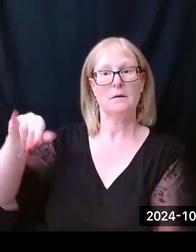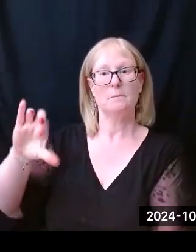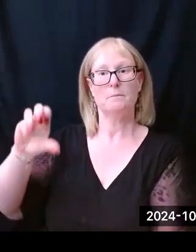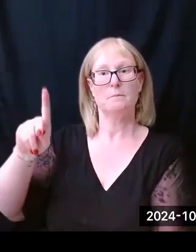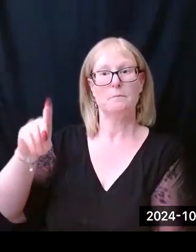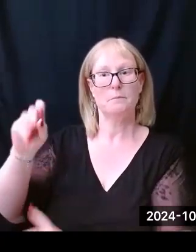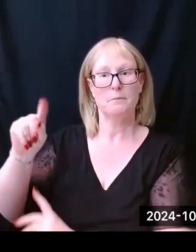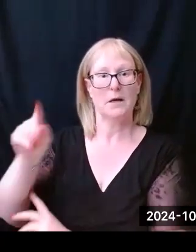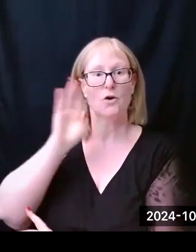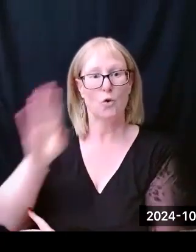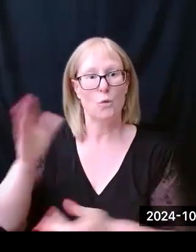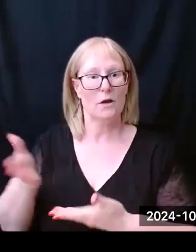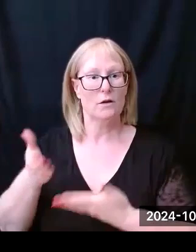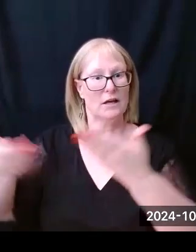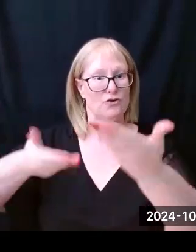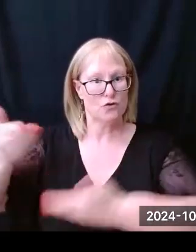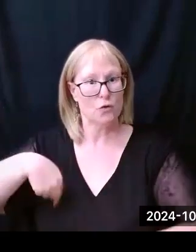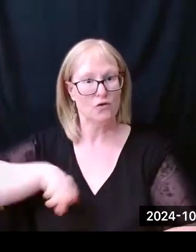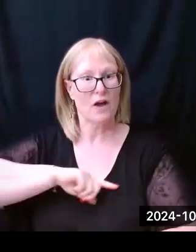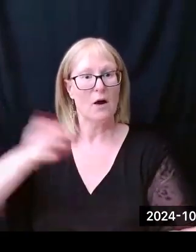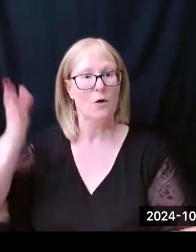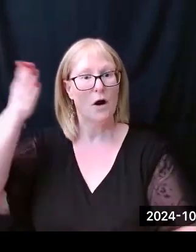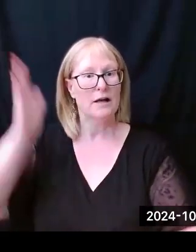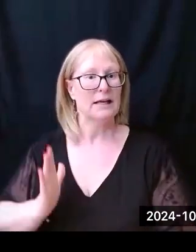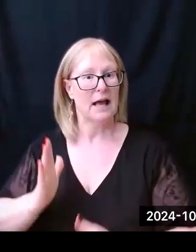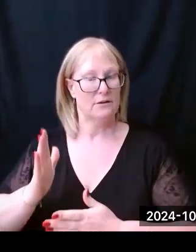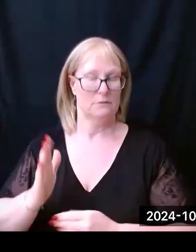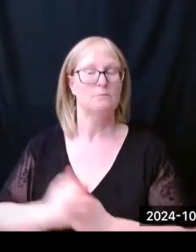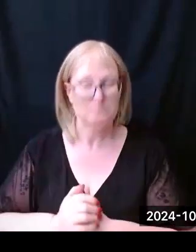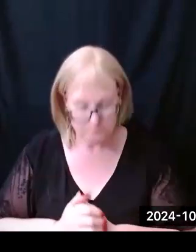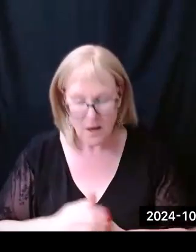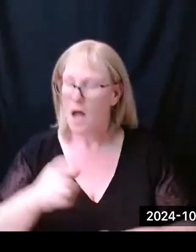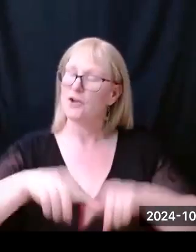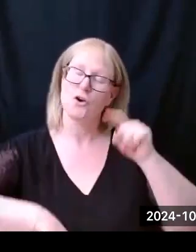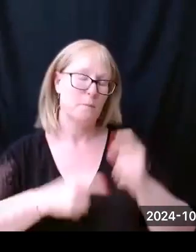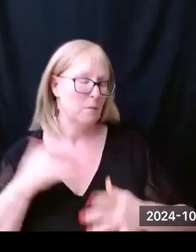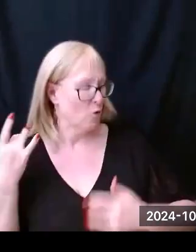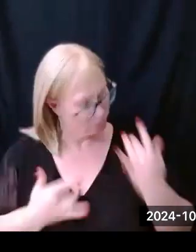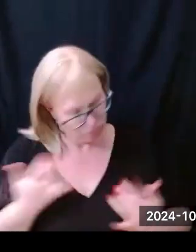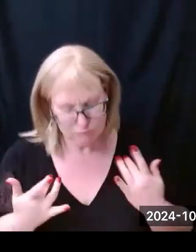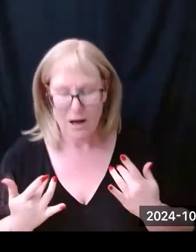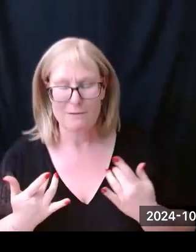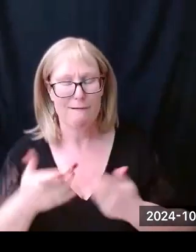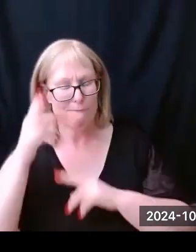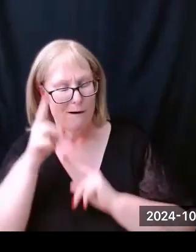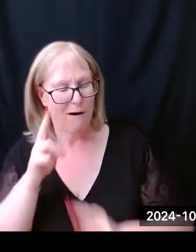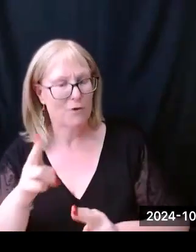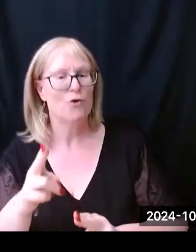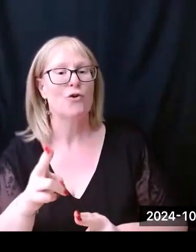Thank you so much. I couldn't be more excited and honored to get to introduce Dr. Robert D. Ketter.